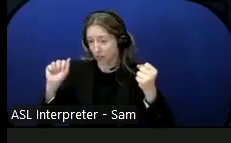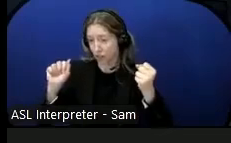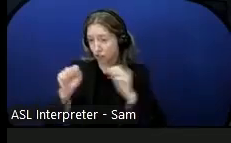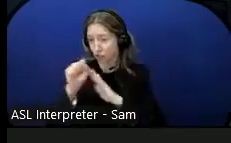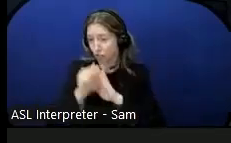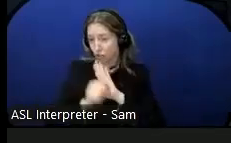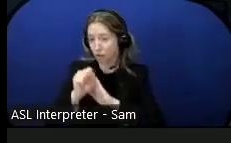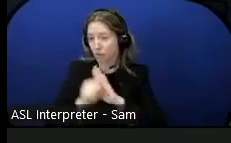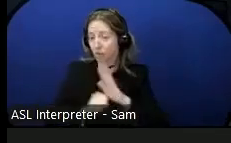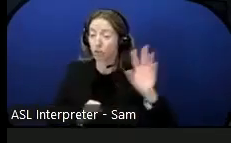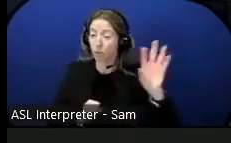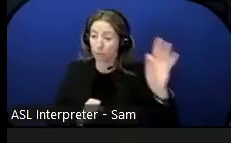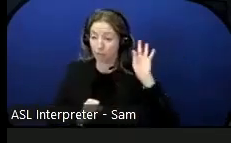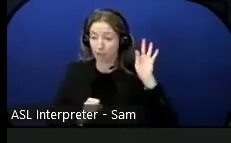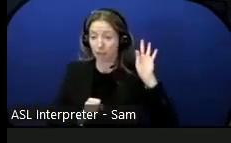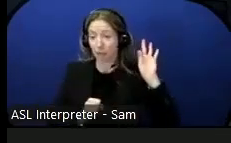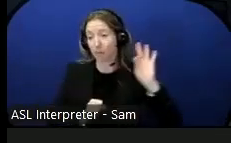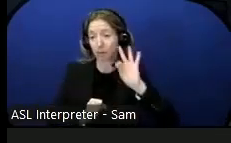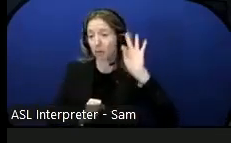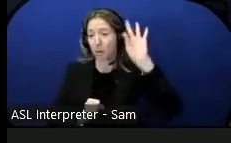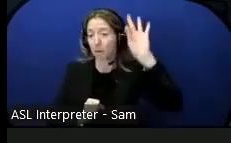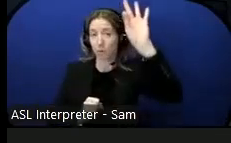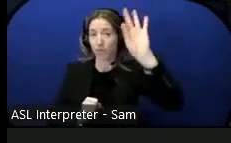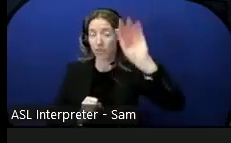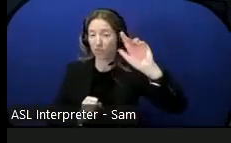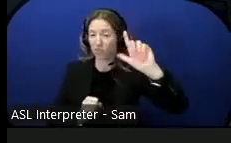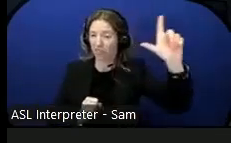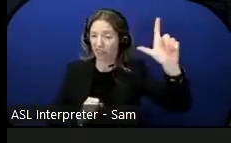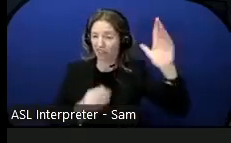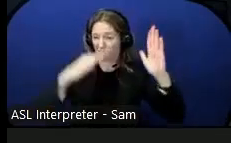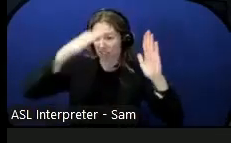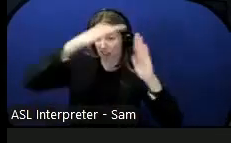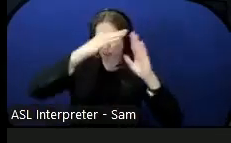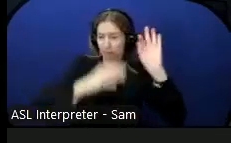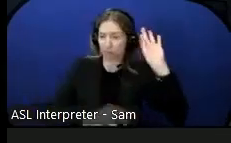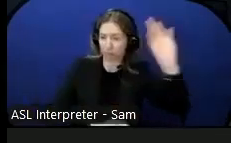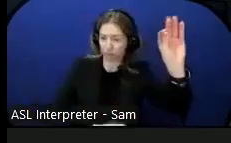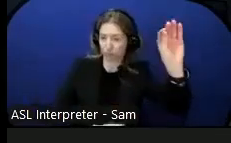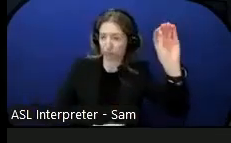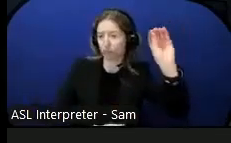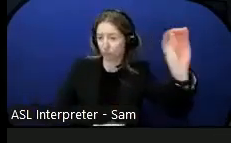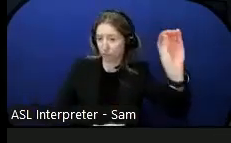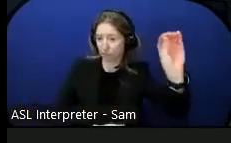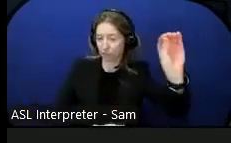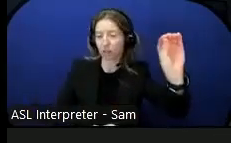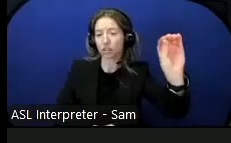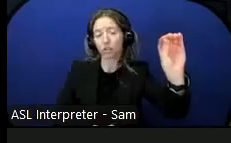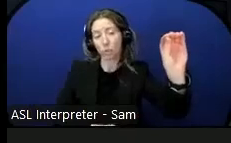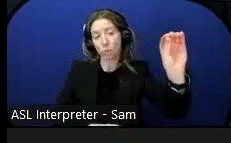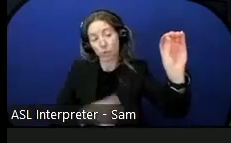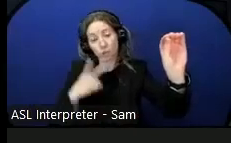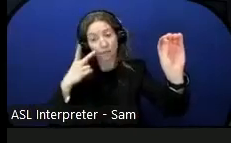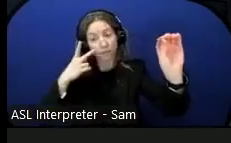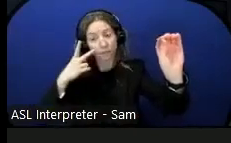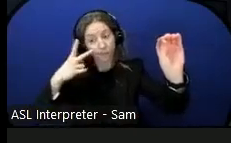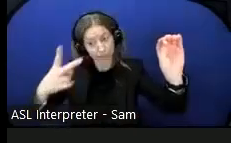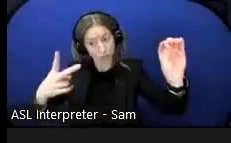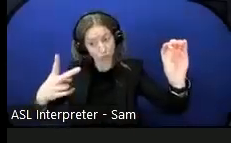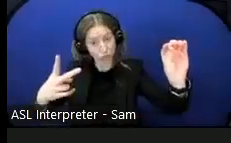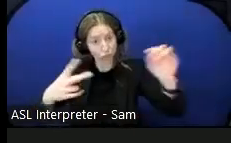so that it looks it's still there but it looks nice. You can crunch the text down a little bit so it's still visually perceivable, keep a good font size, but you can...